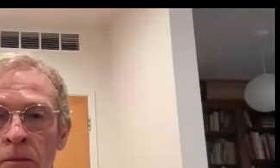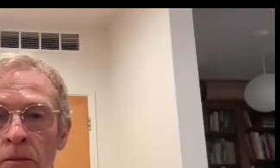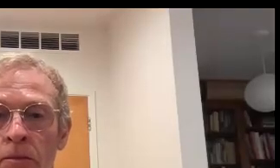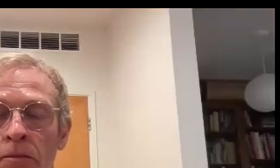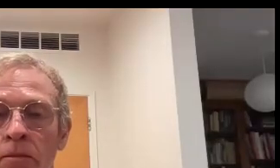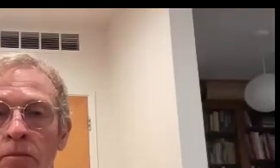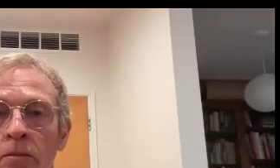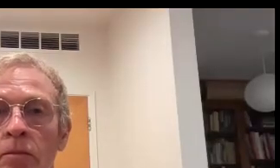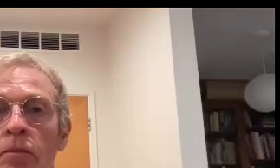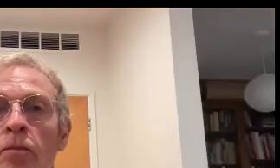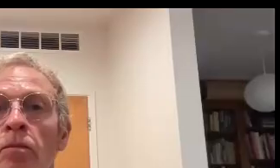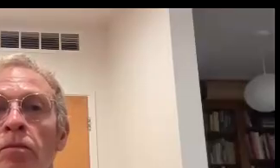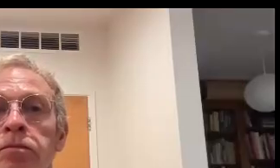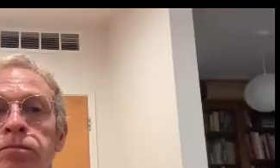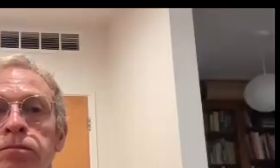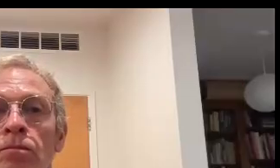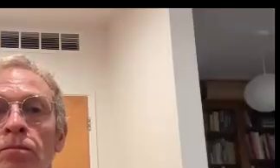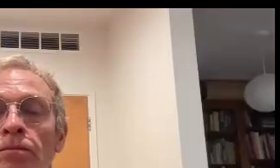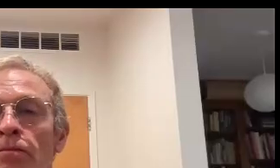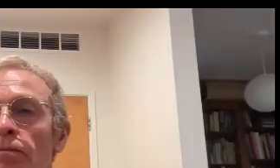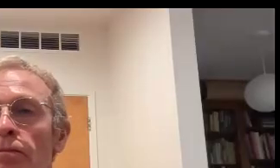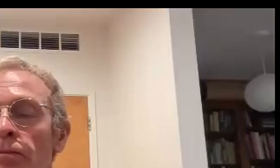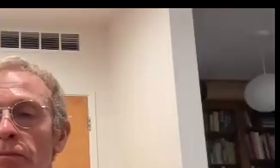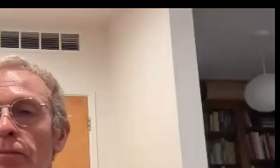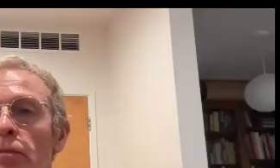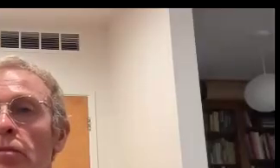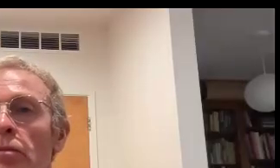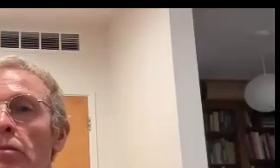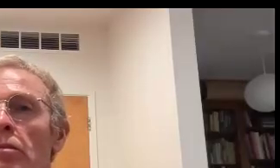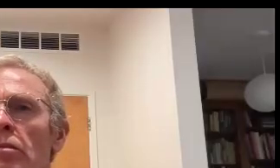at your computer, but, yeah, if you can possibly make that happen,